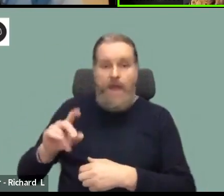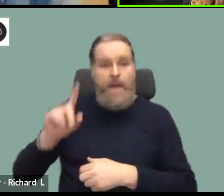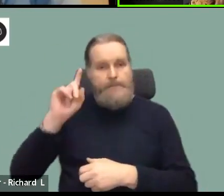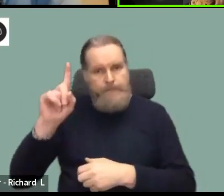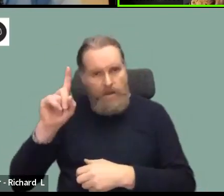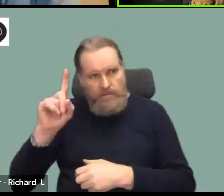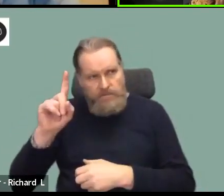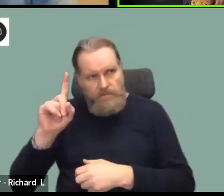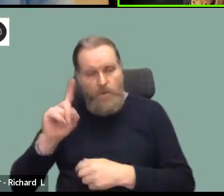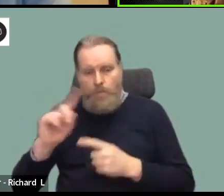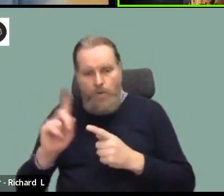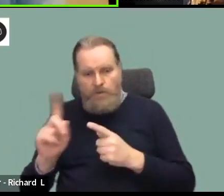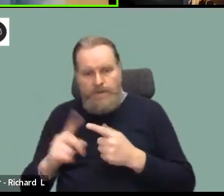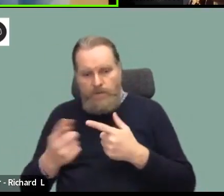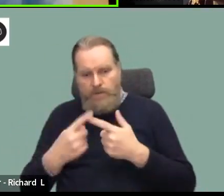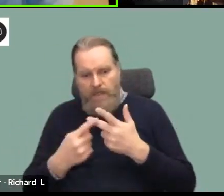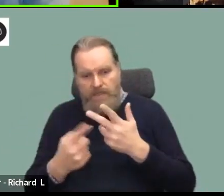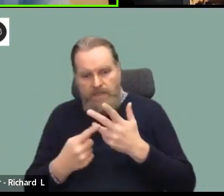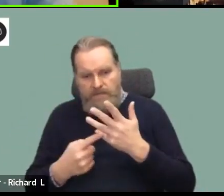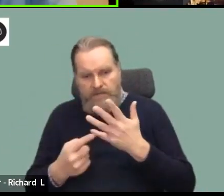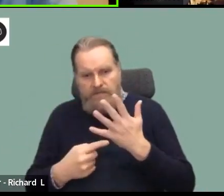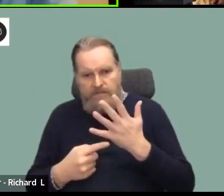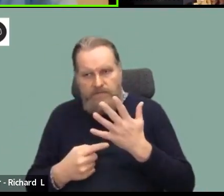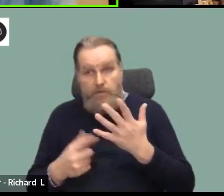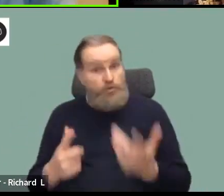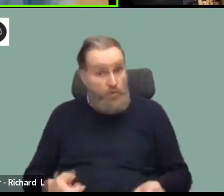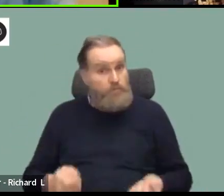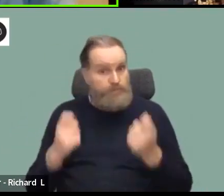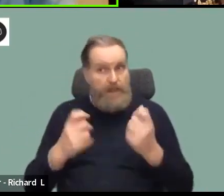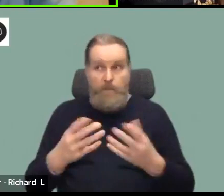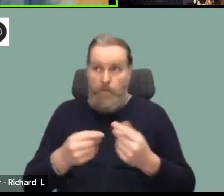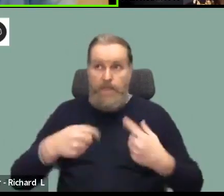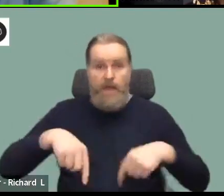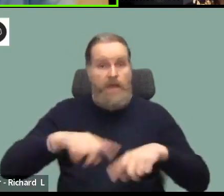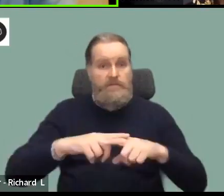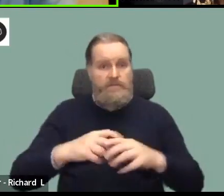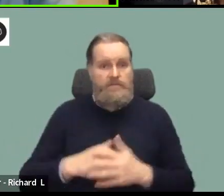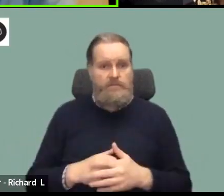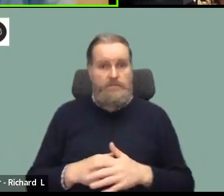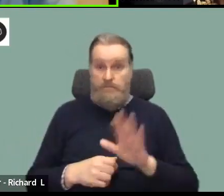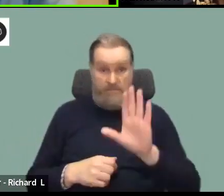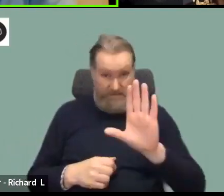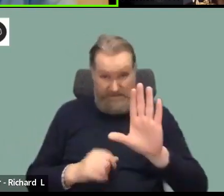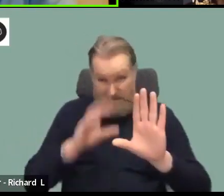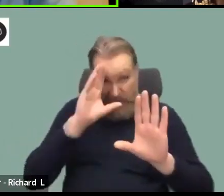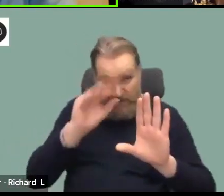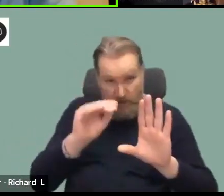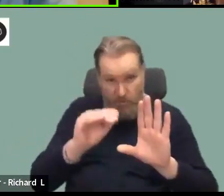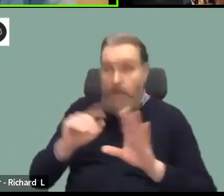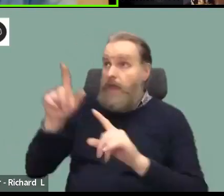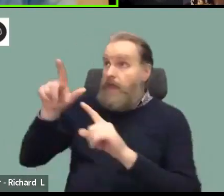will this will be put back this will be put back to us. to you So yes, the answer to that is yes, the answer to that is yes, if the gun. rnment